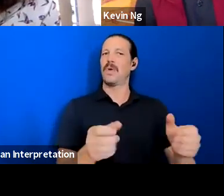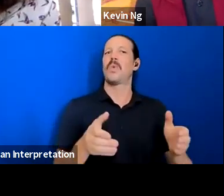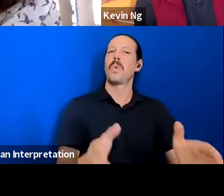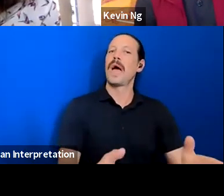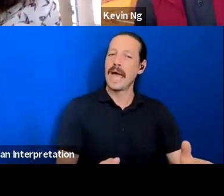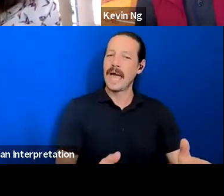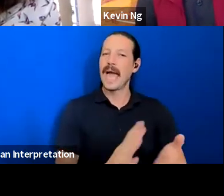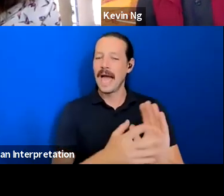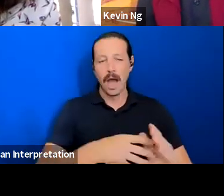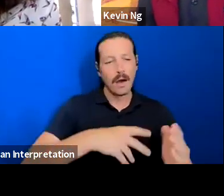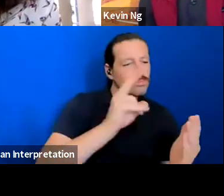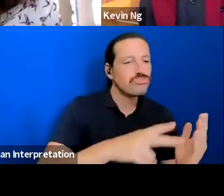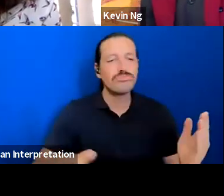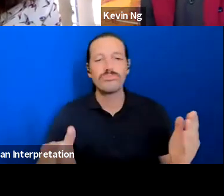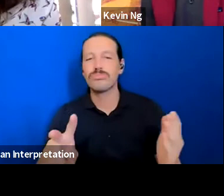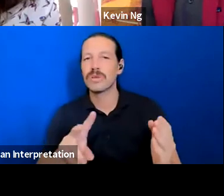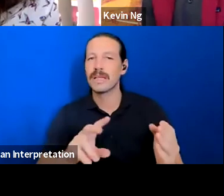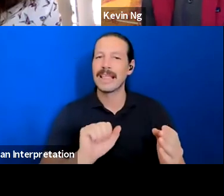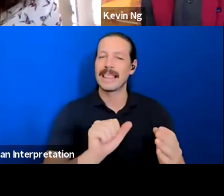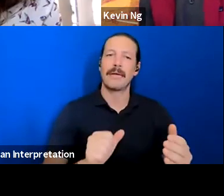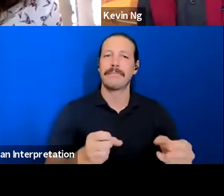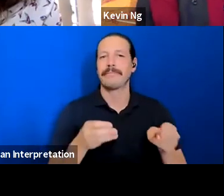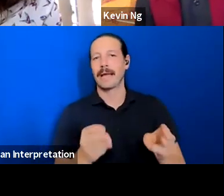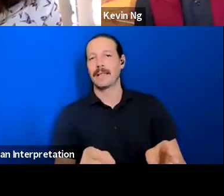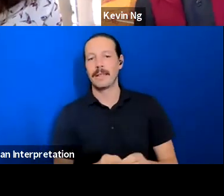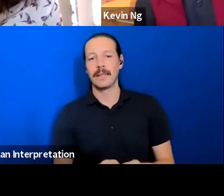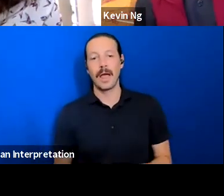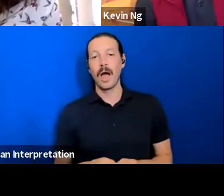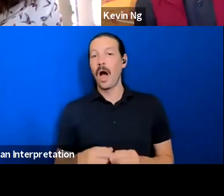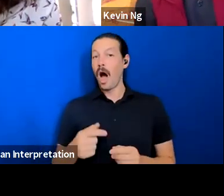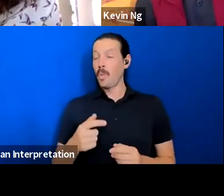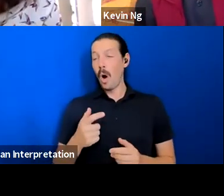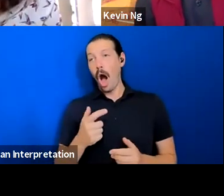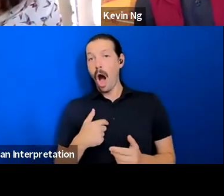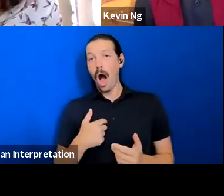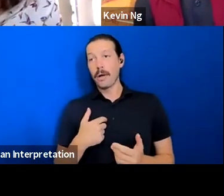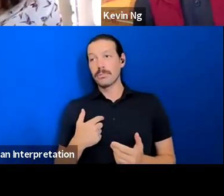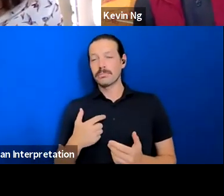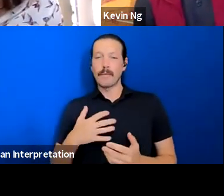may be because I come from music, each art form is a little bit different, but I like to, you know,